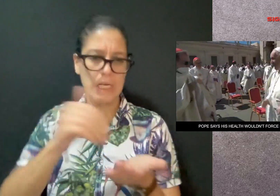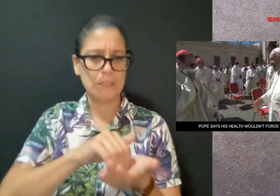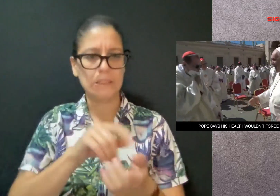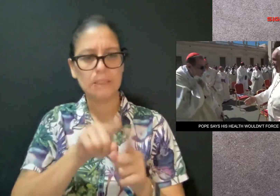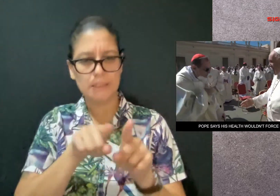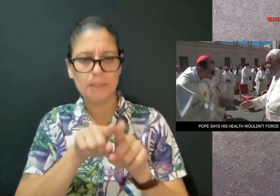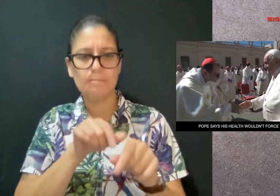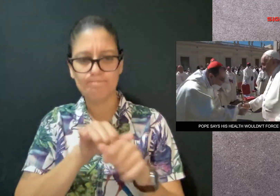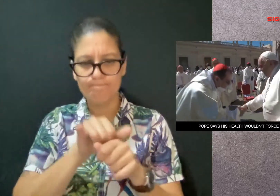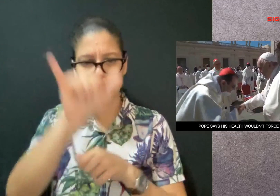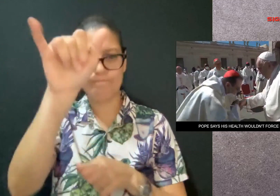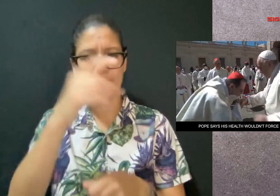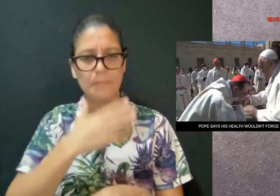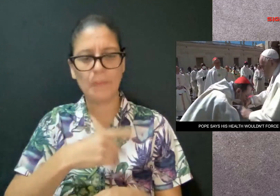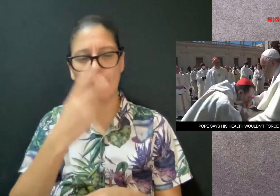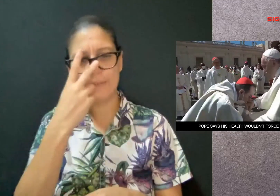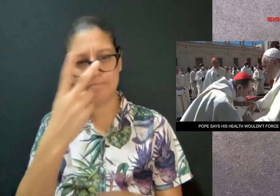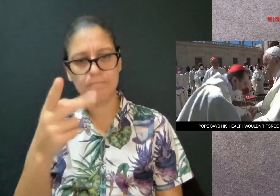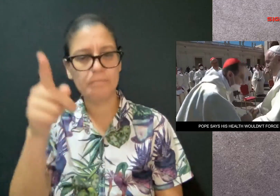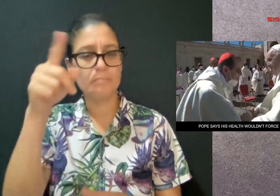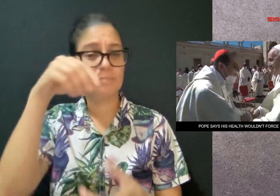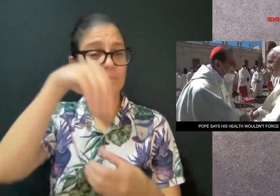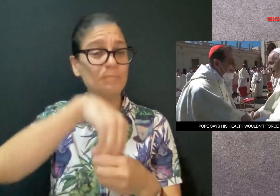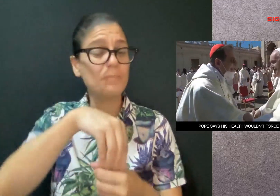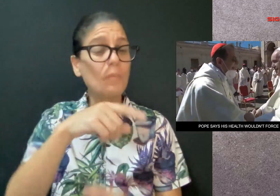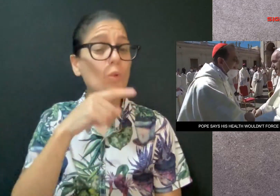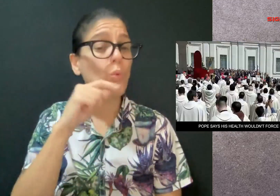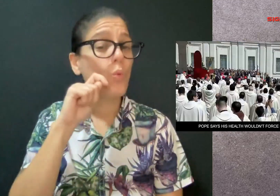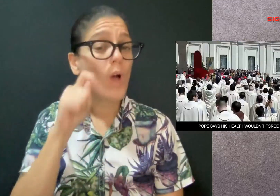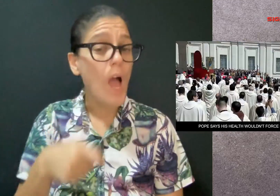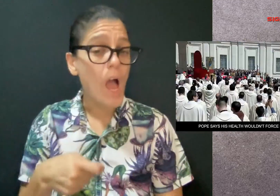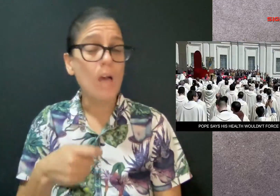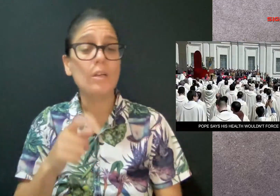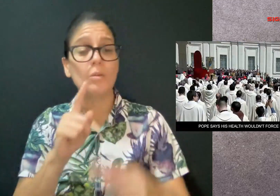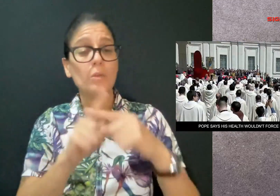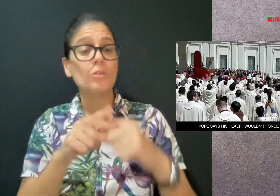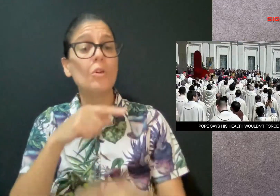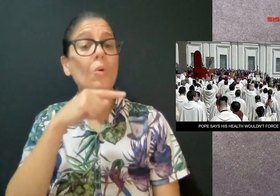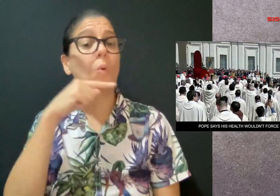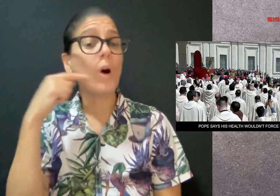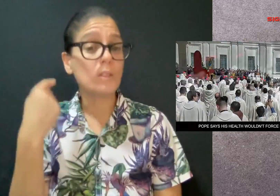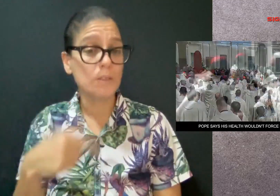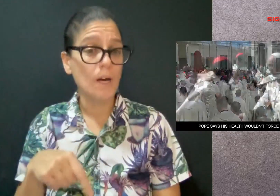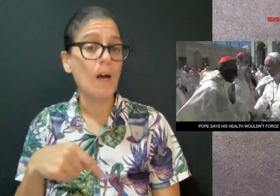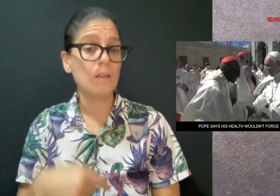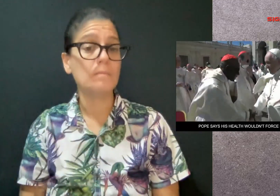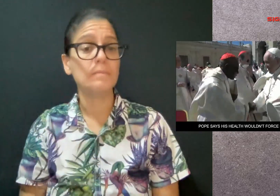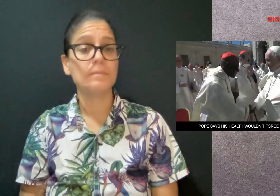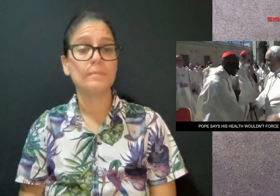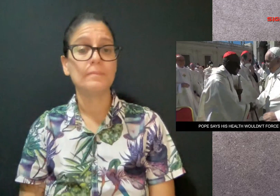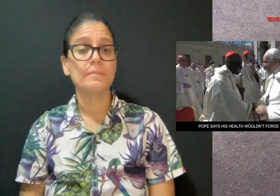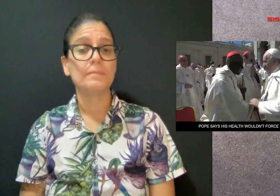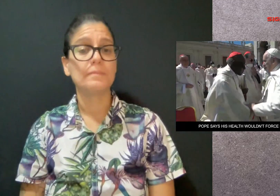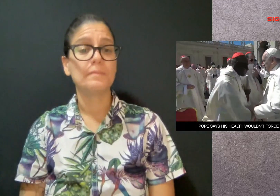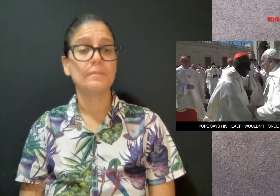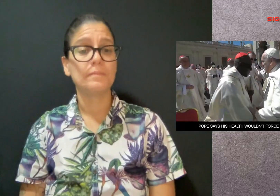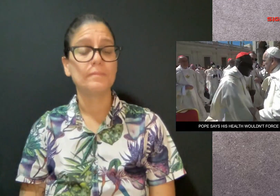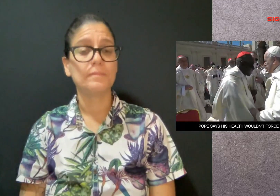the Pope says he also plans to visit Ukraine and Russia